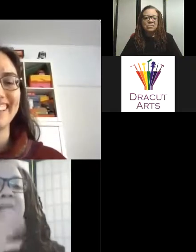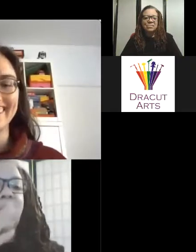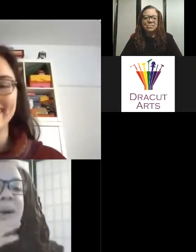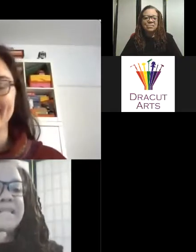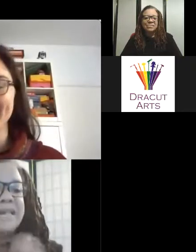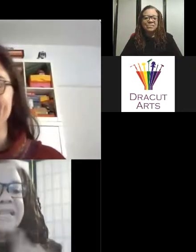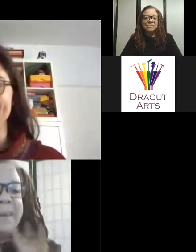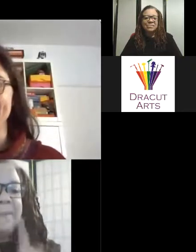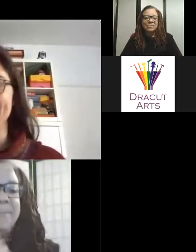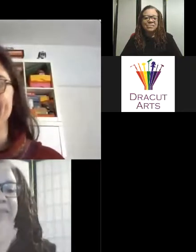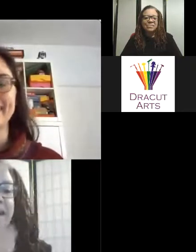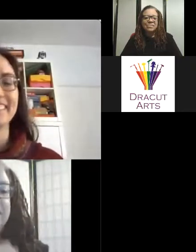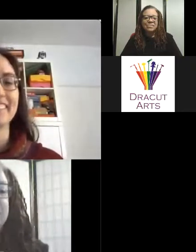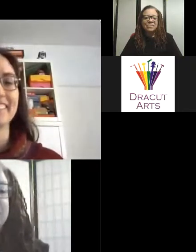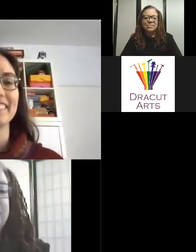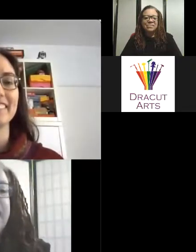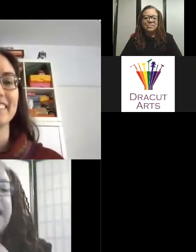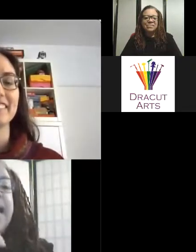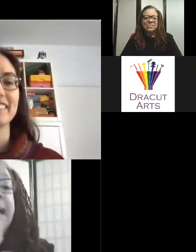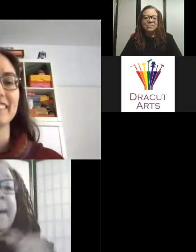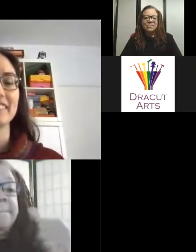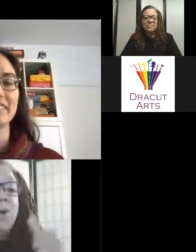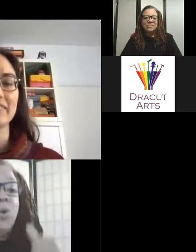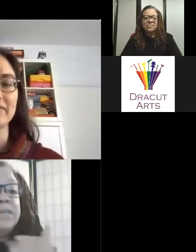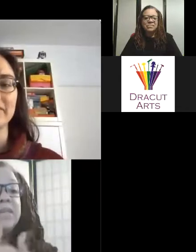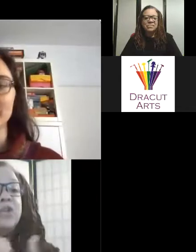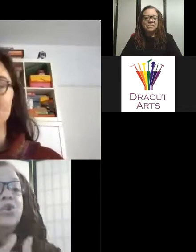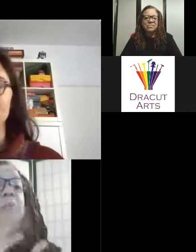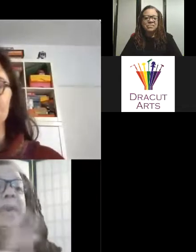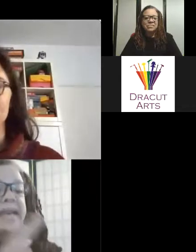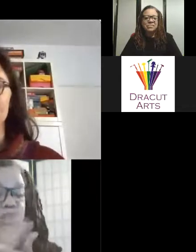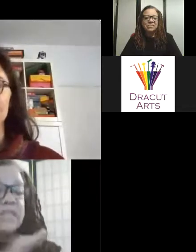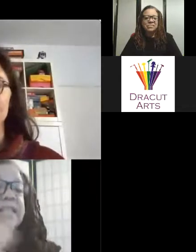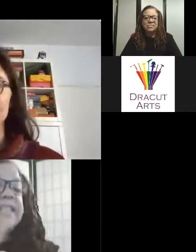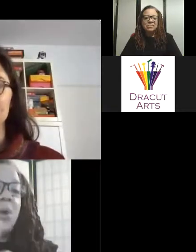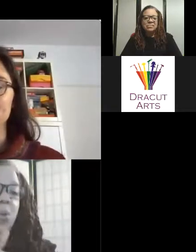There we go. Um, I'm posting the the new pages as I work on them, I'm, I'm putting them up on the Patreon,